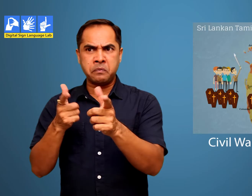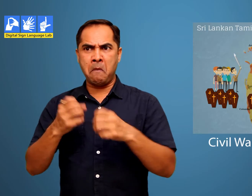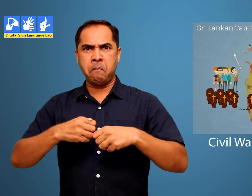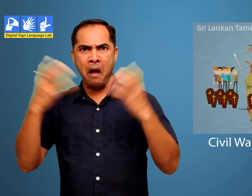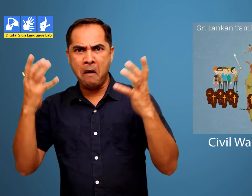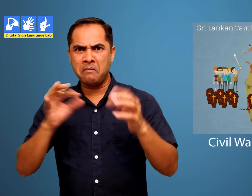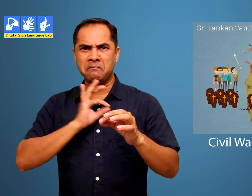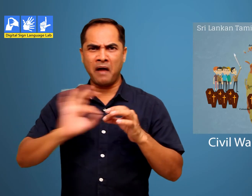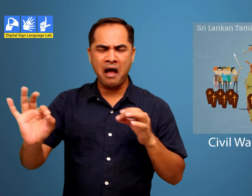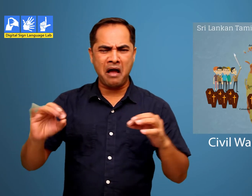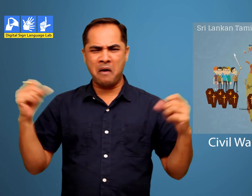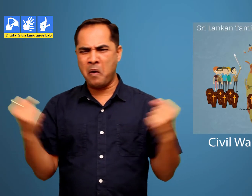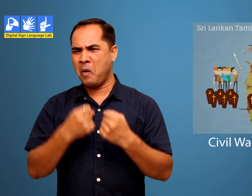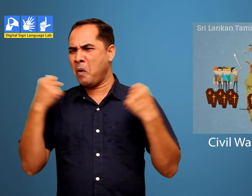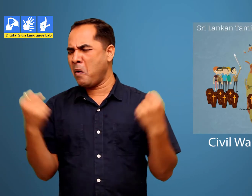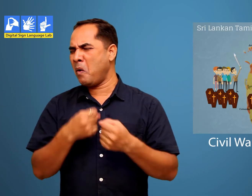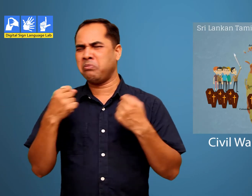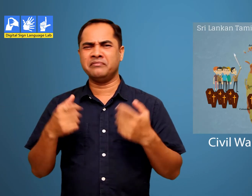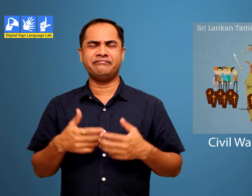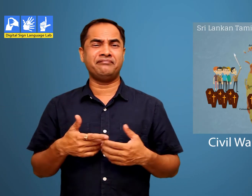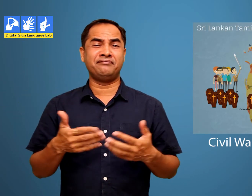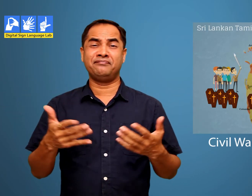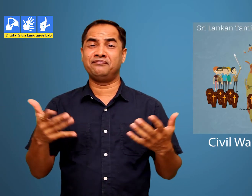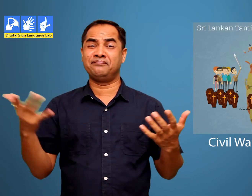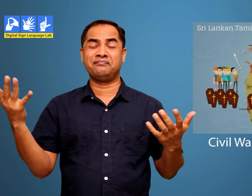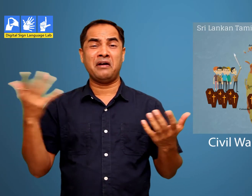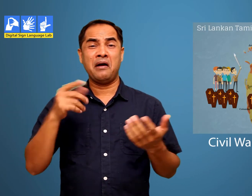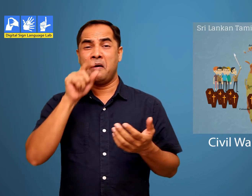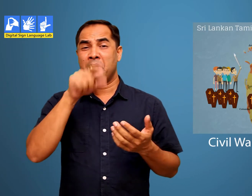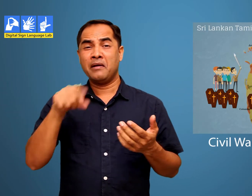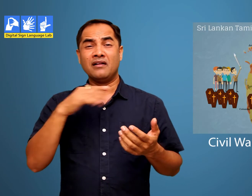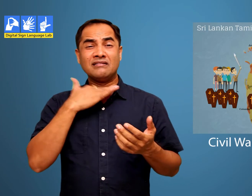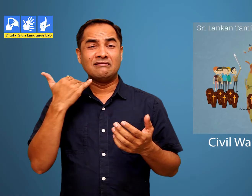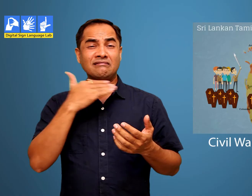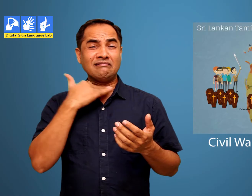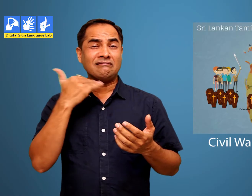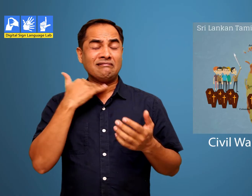destruction and thousands of people were killed.